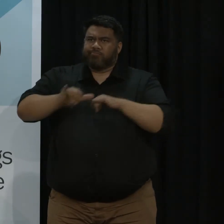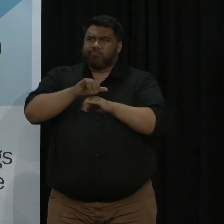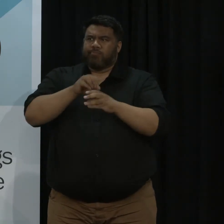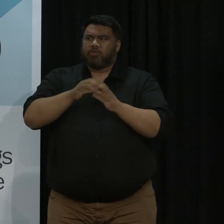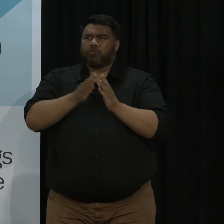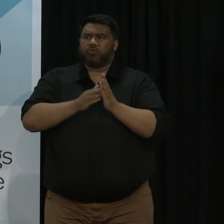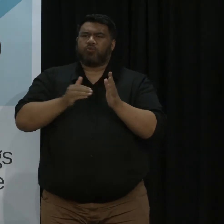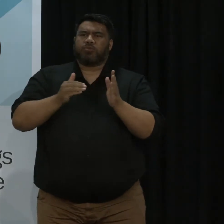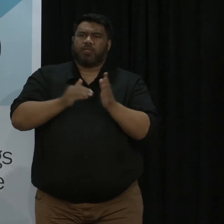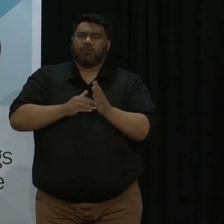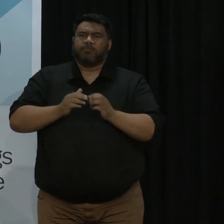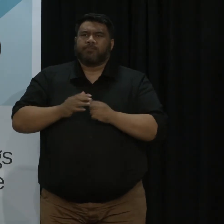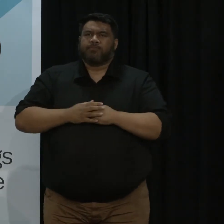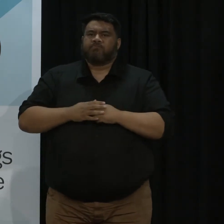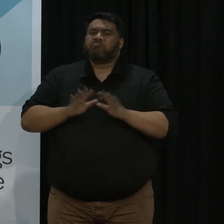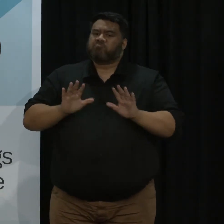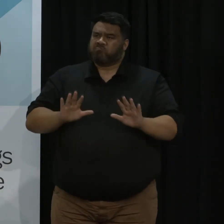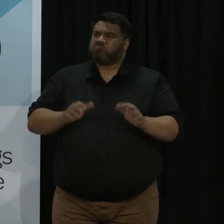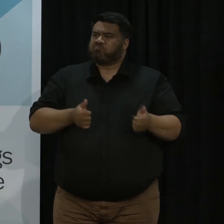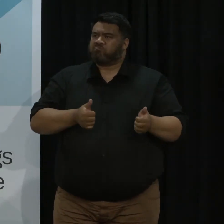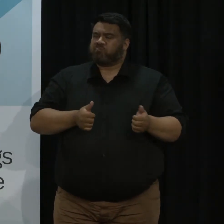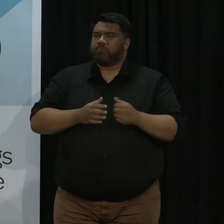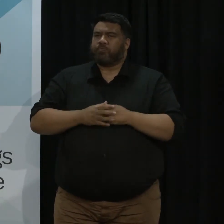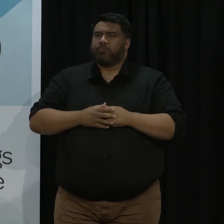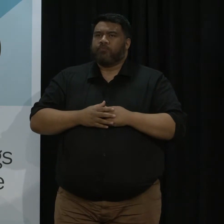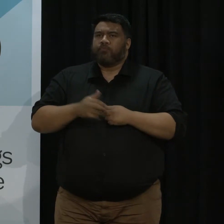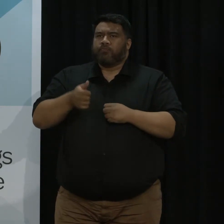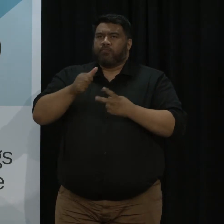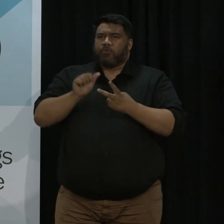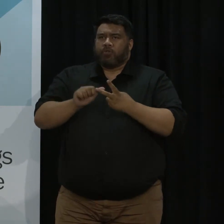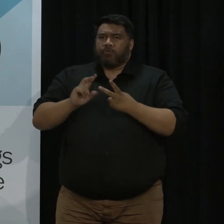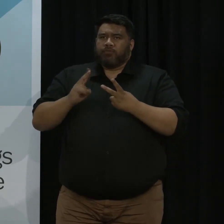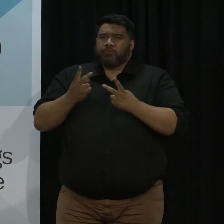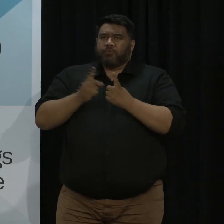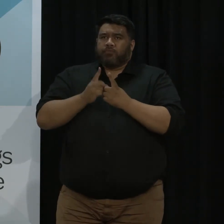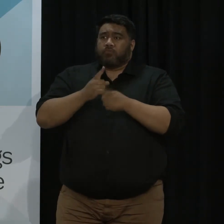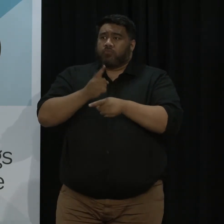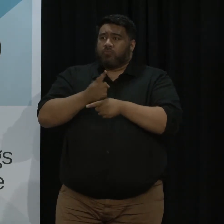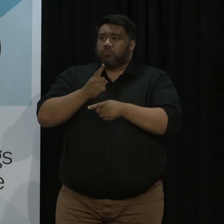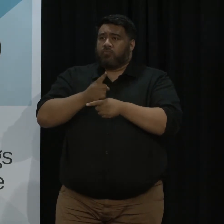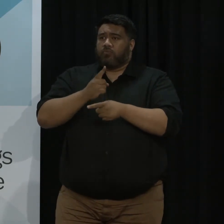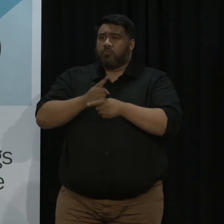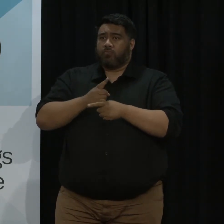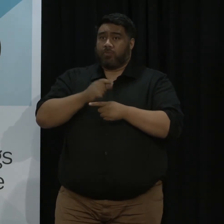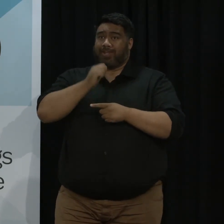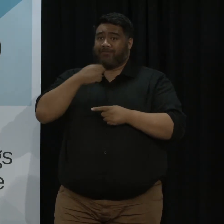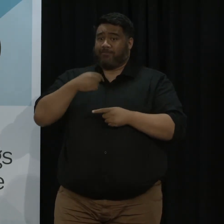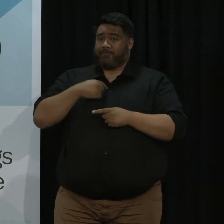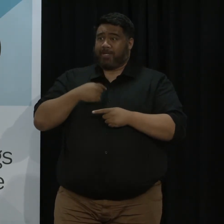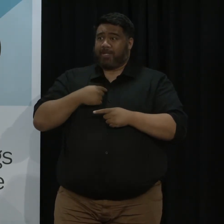protection for people on those flights anyway so we are not worried about a high risk there